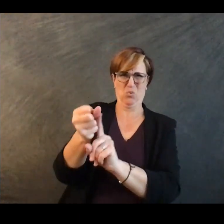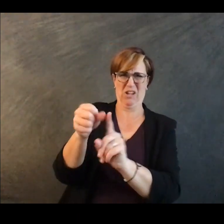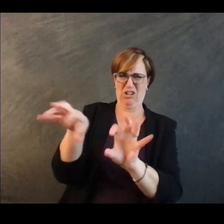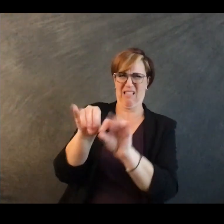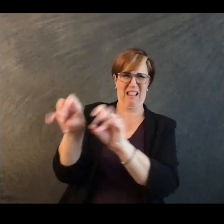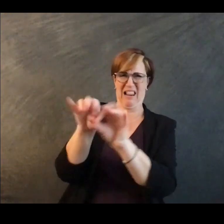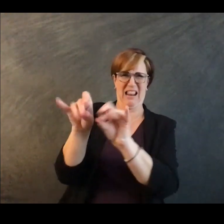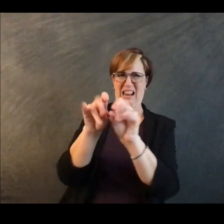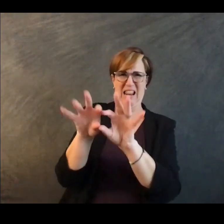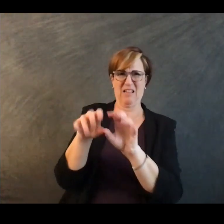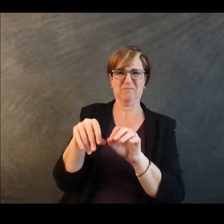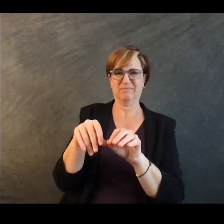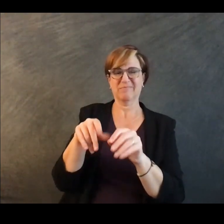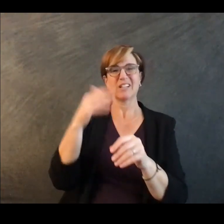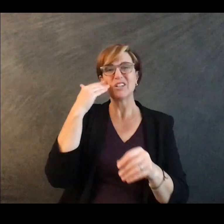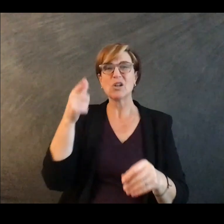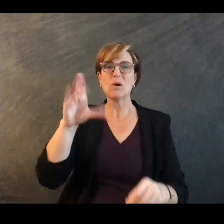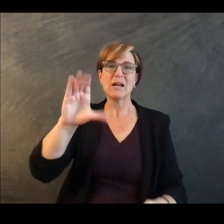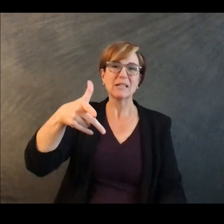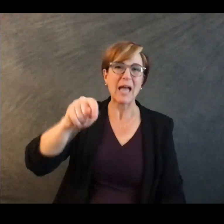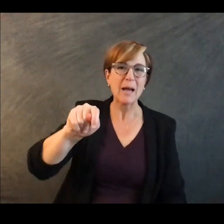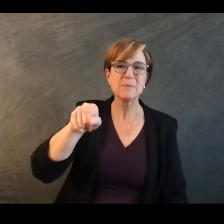have written a letter he didn't have to be Ernest Hemingway he made a mistake